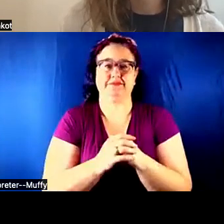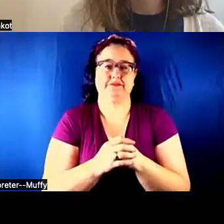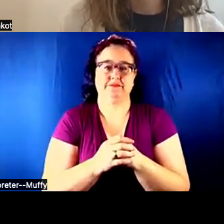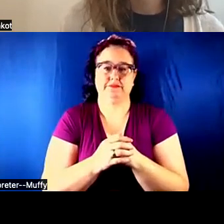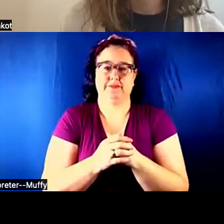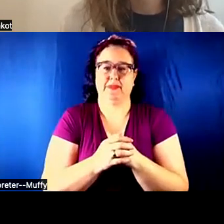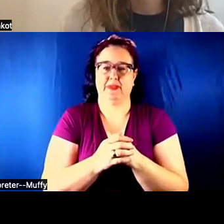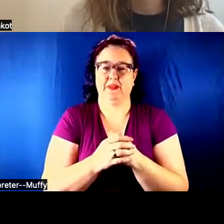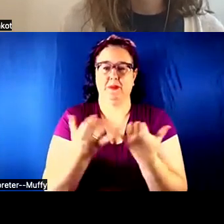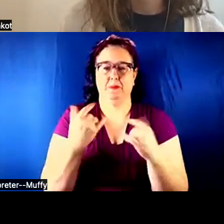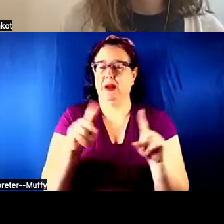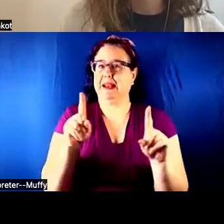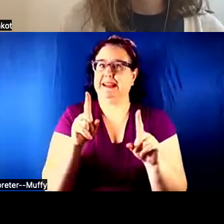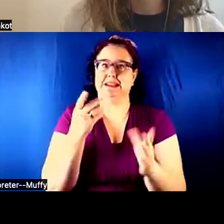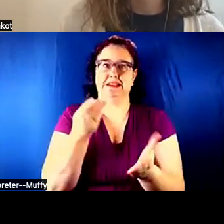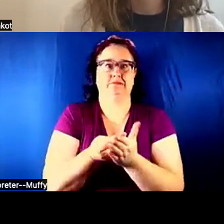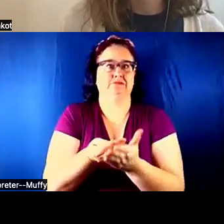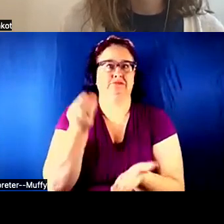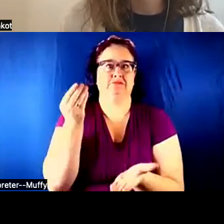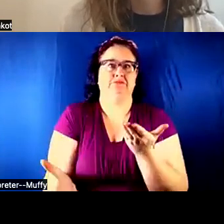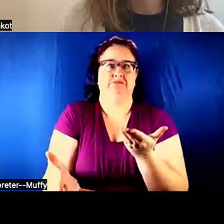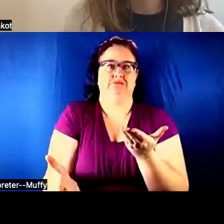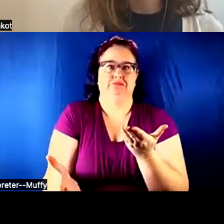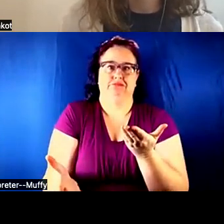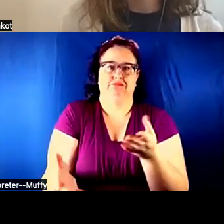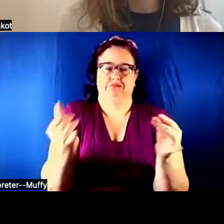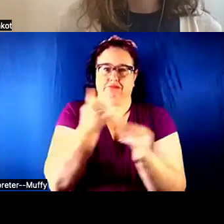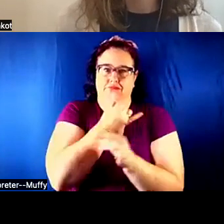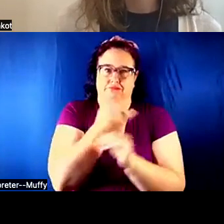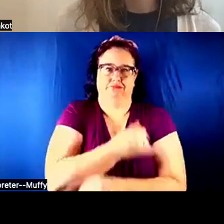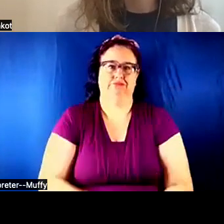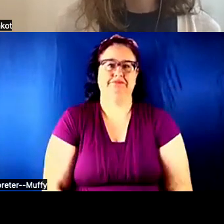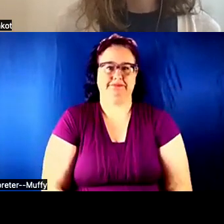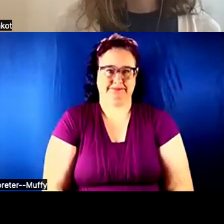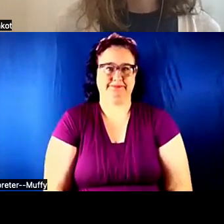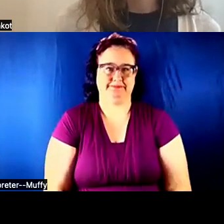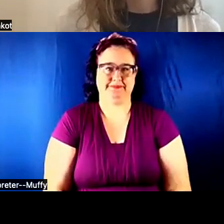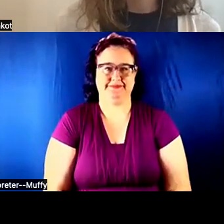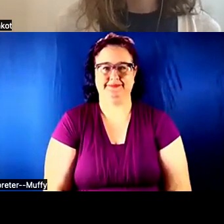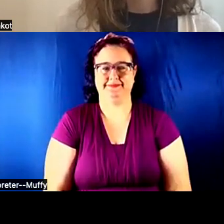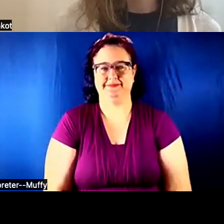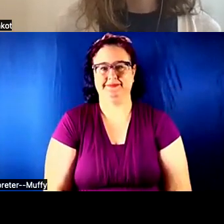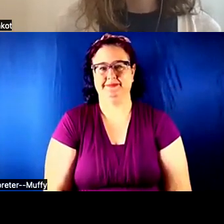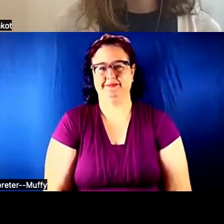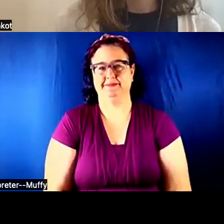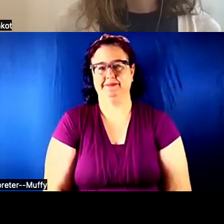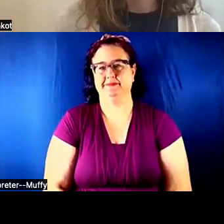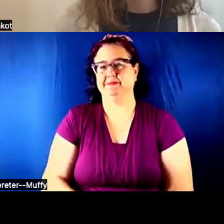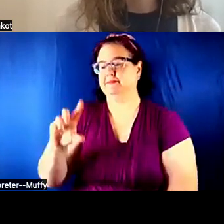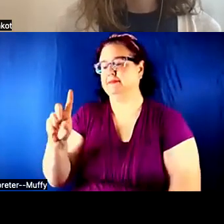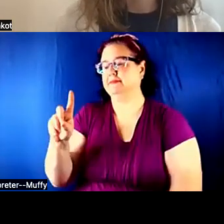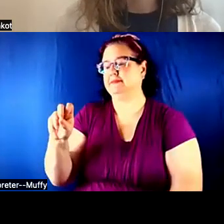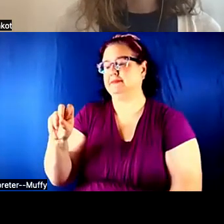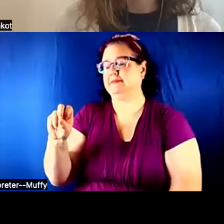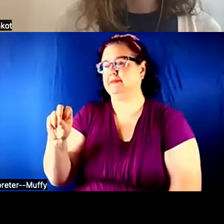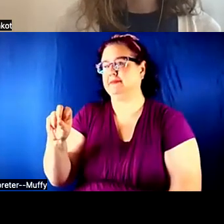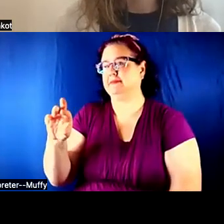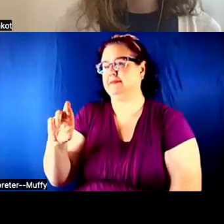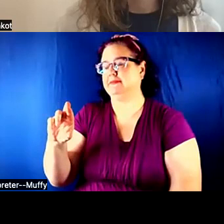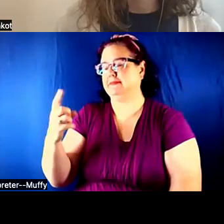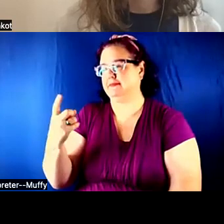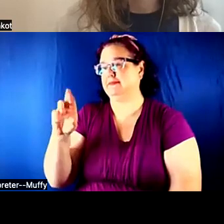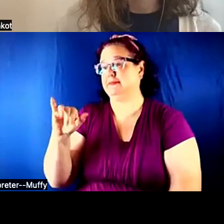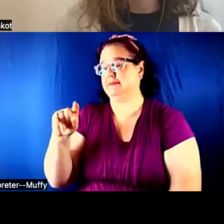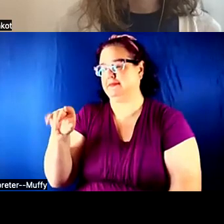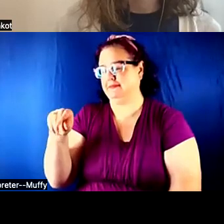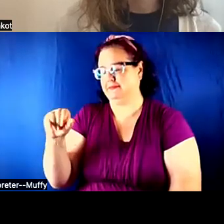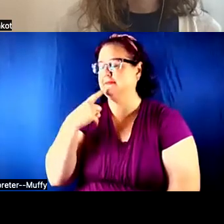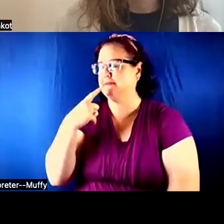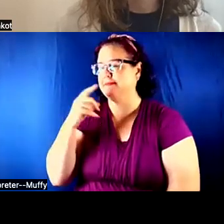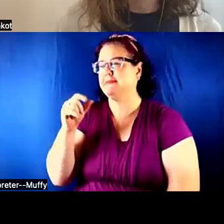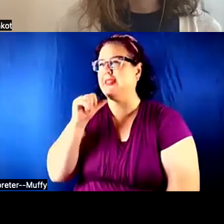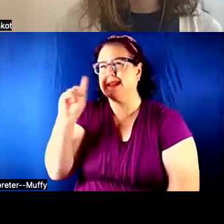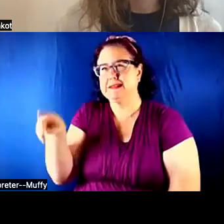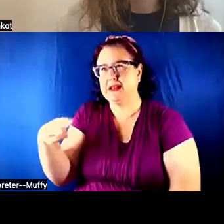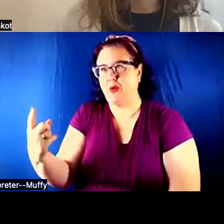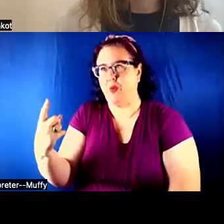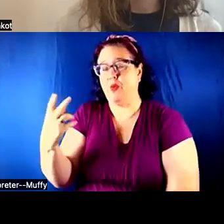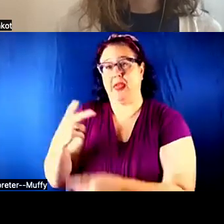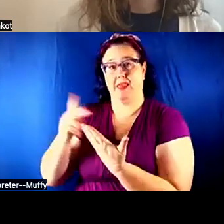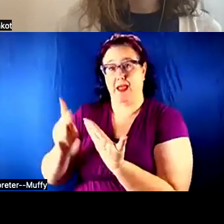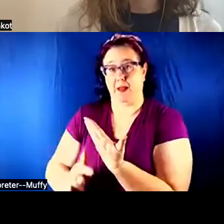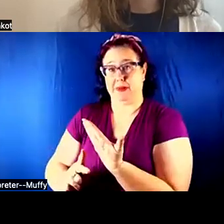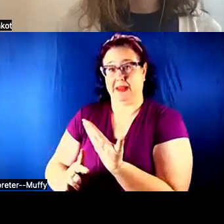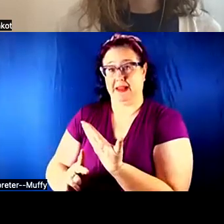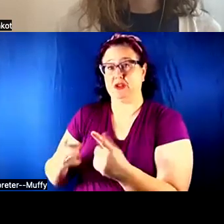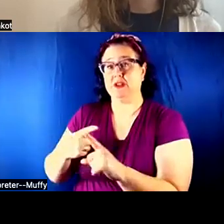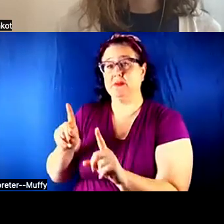Deogratias: Yeah. I think it is not only applications, but also hardware.